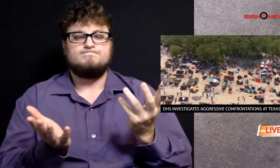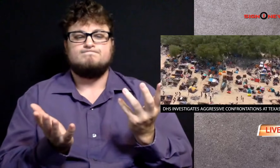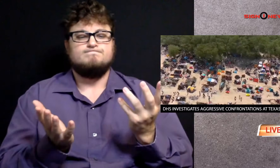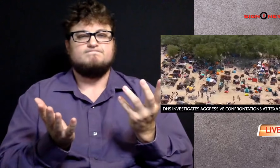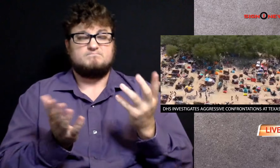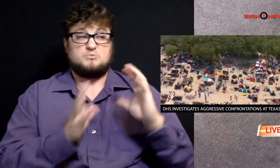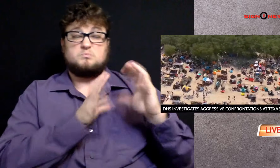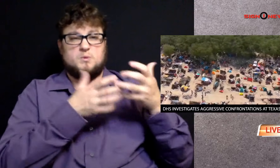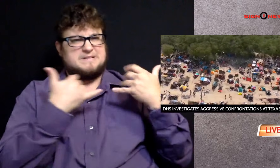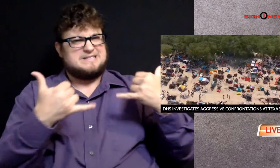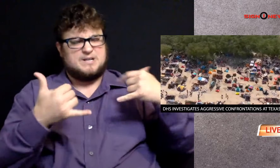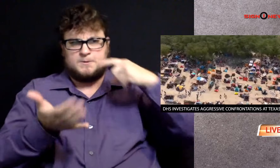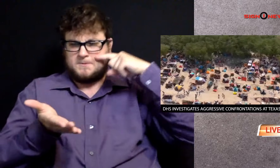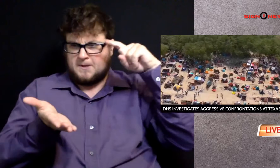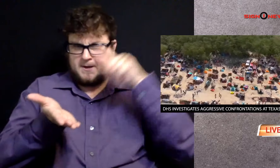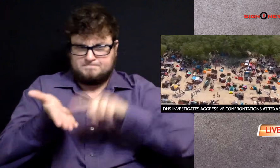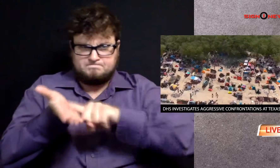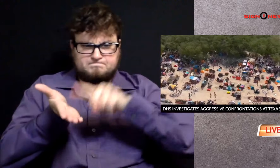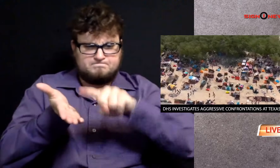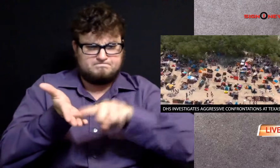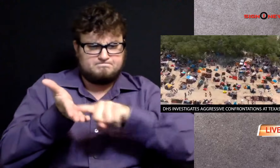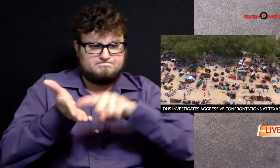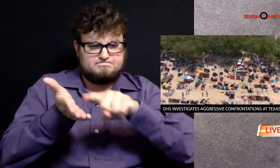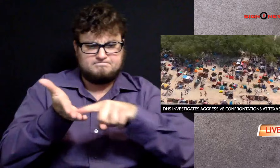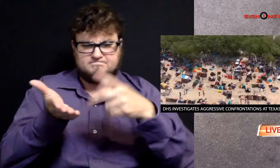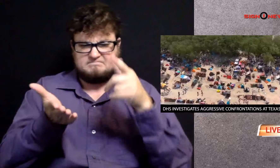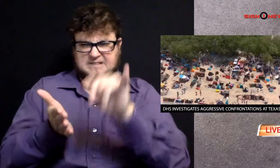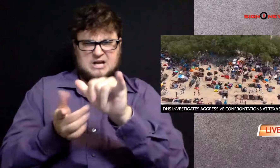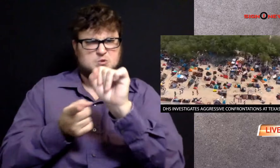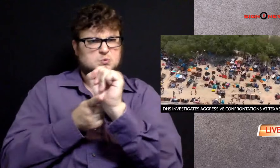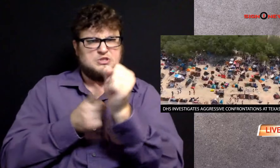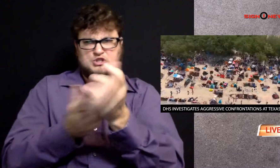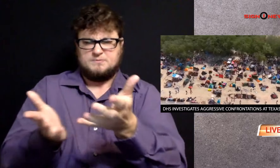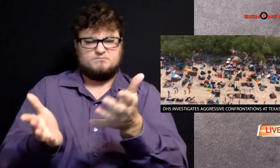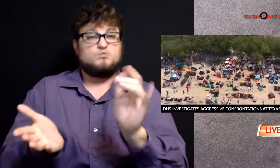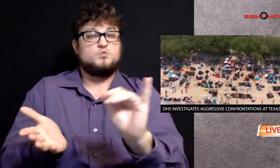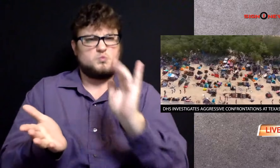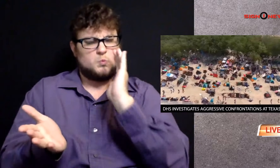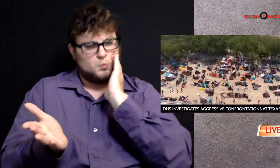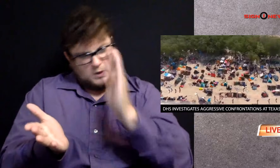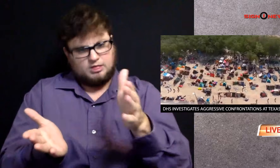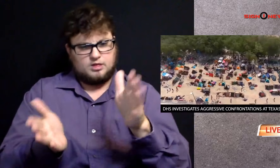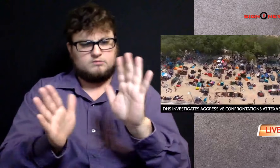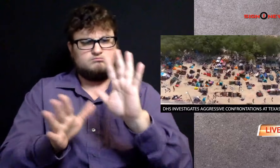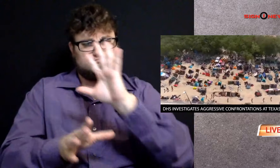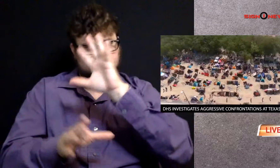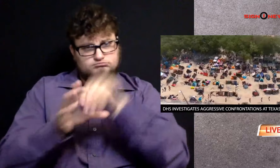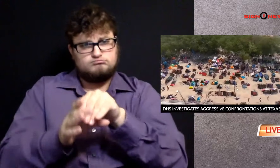homeland security secretary alejandro mallorcas mallorcas said the department will be said the department will be investigating the situation